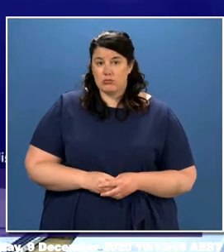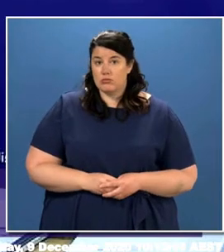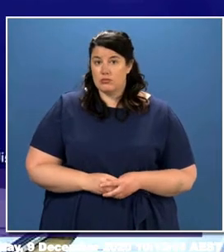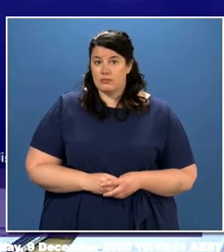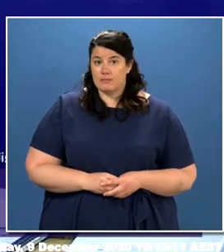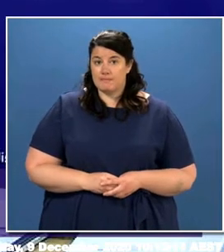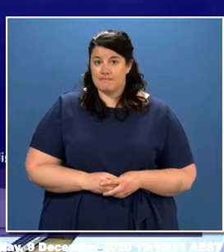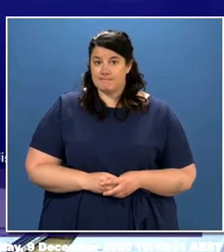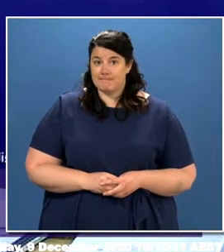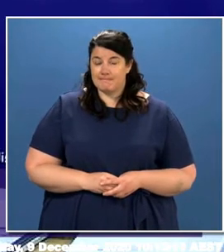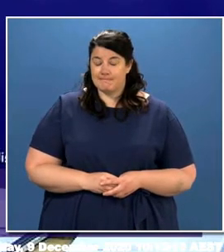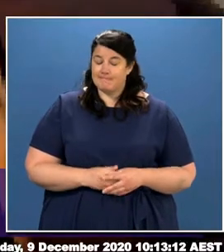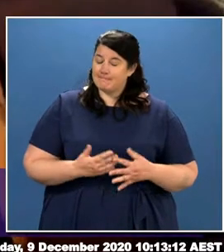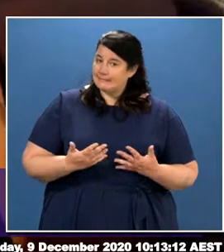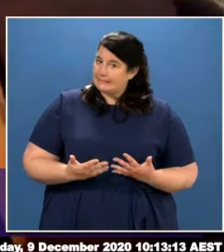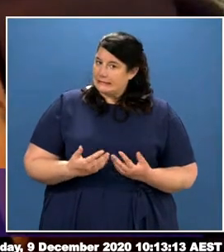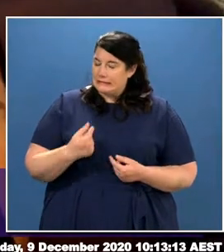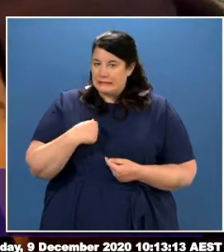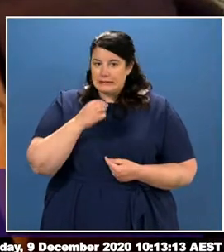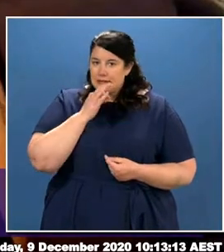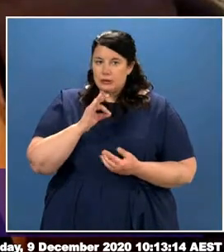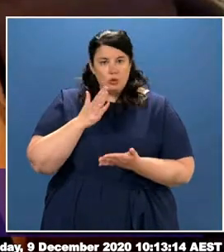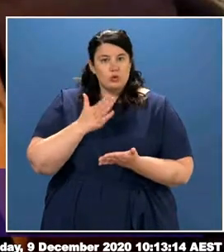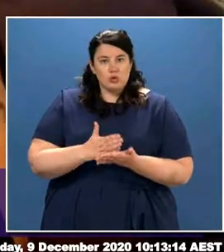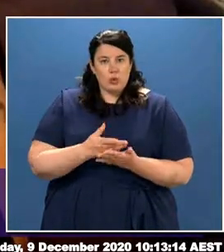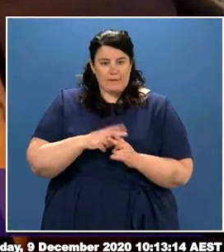Unfortunately I'm not sure if we collected that data,